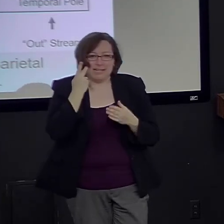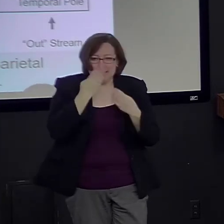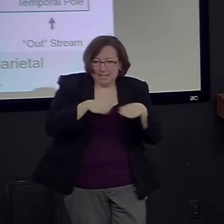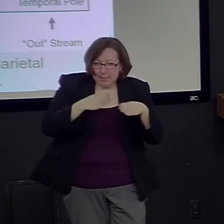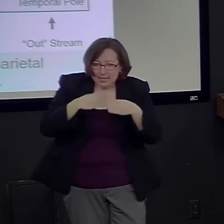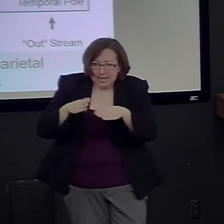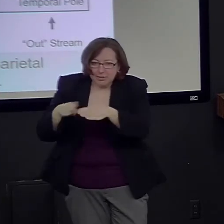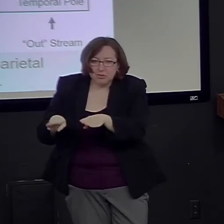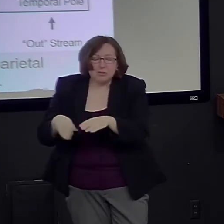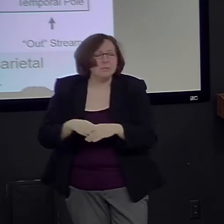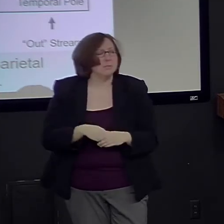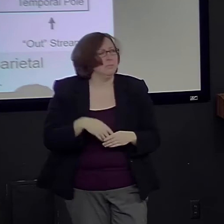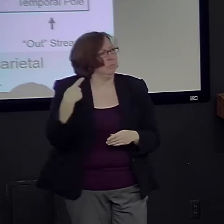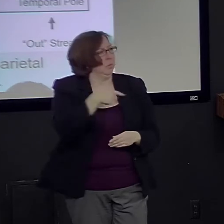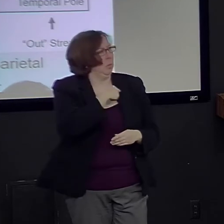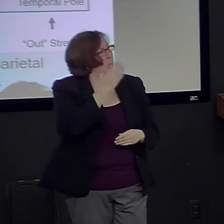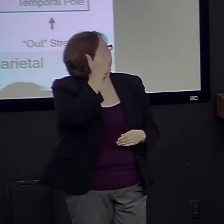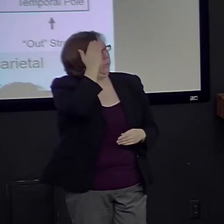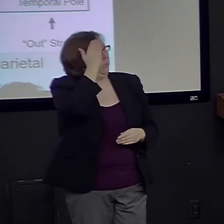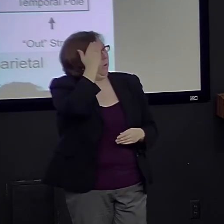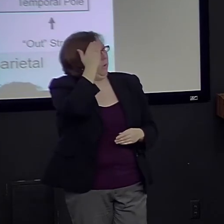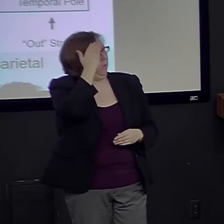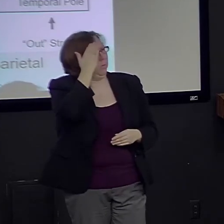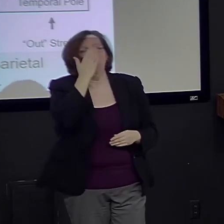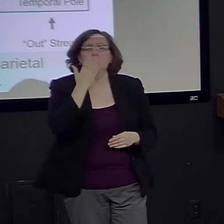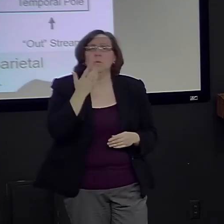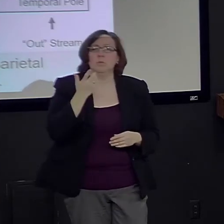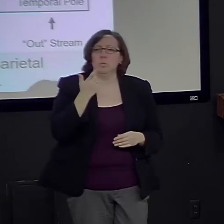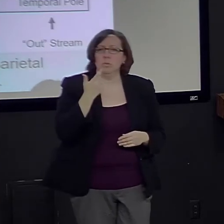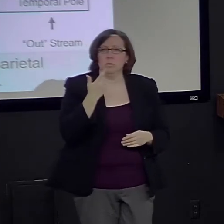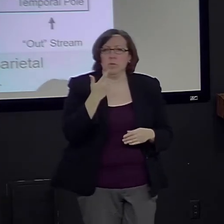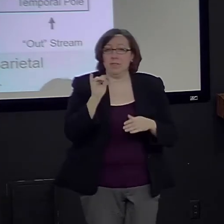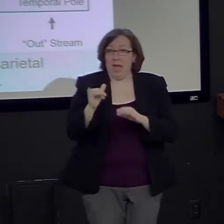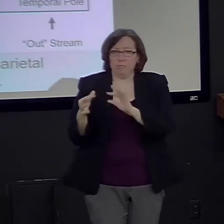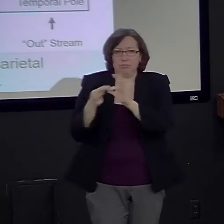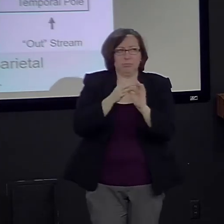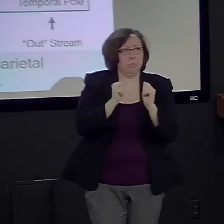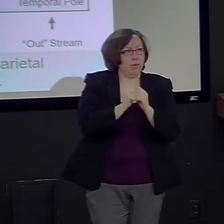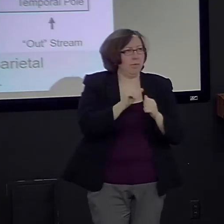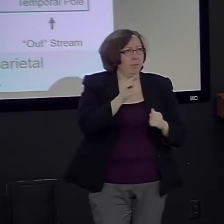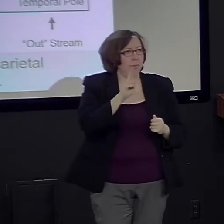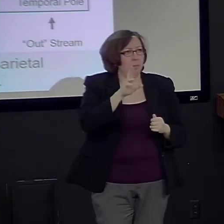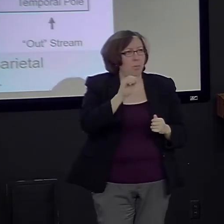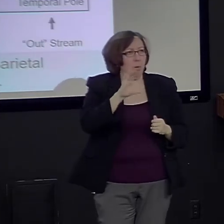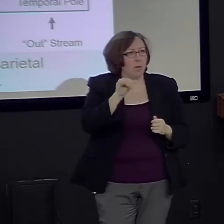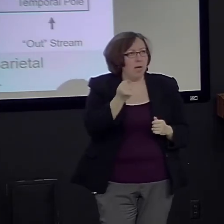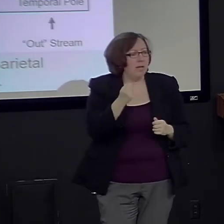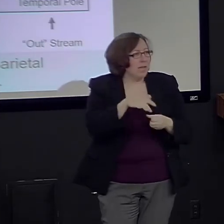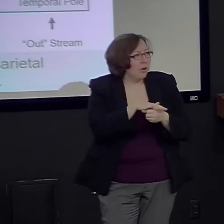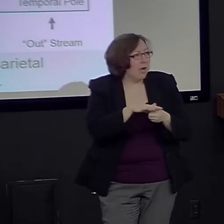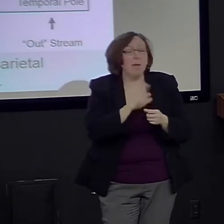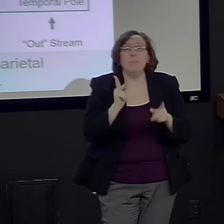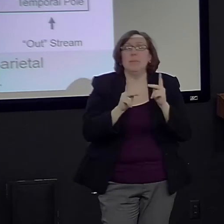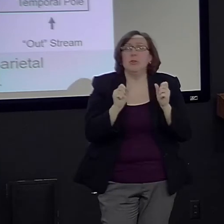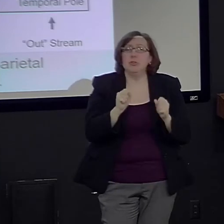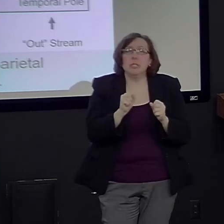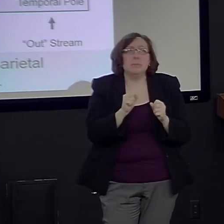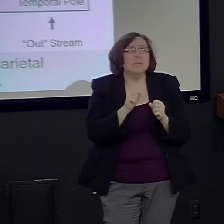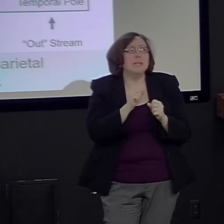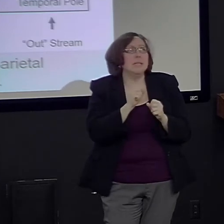which is, we know have pre-existing tracks to Broca's. They could be subvocalizing. They could be attempting to name.